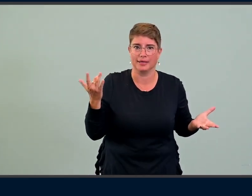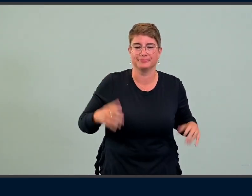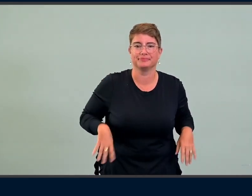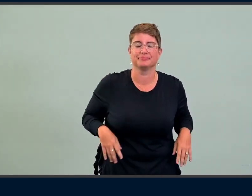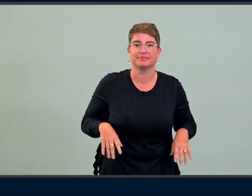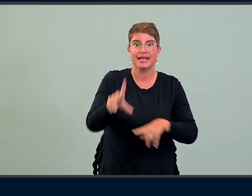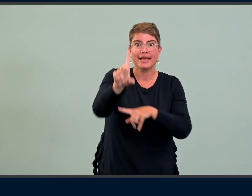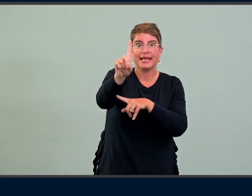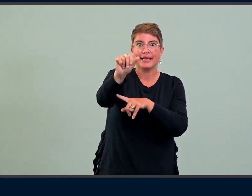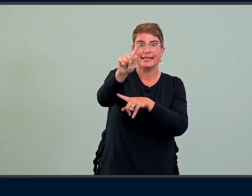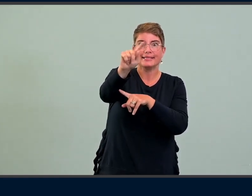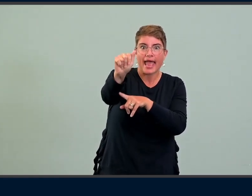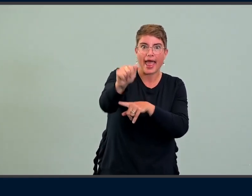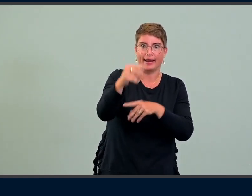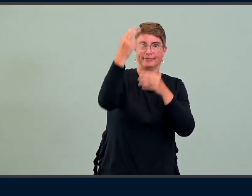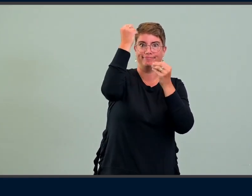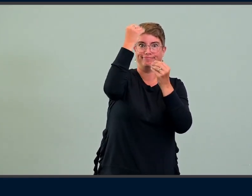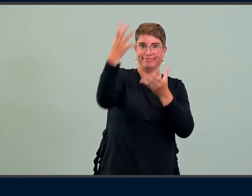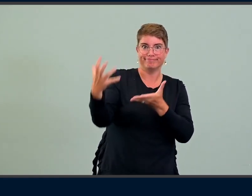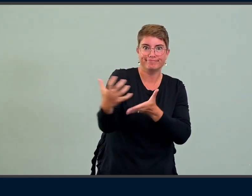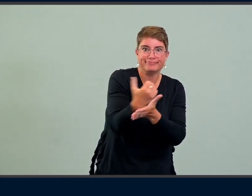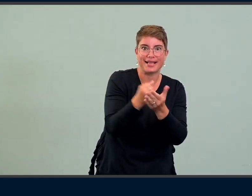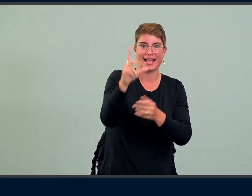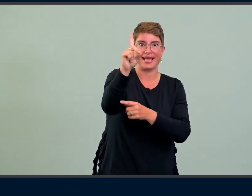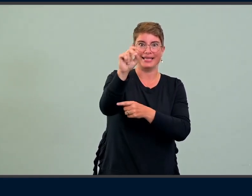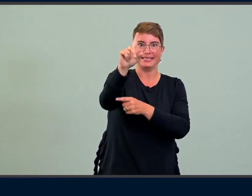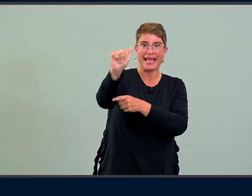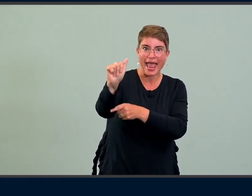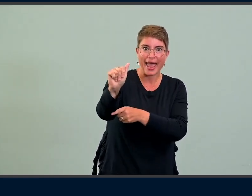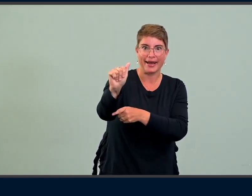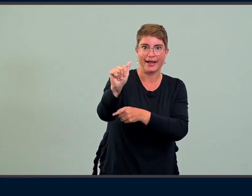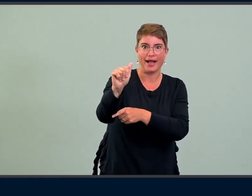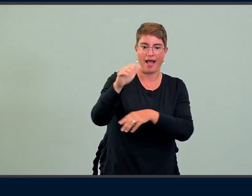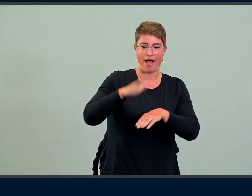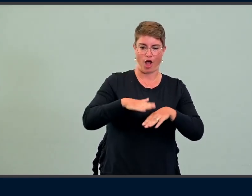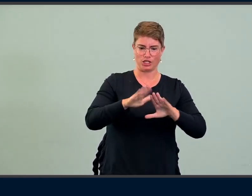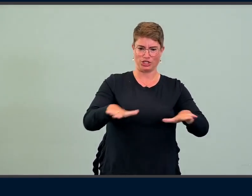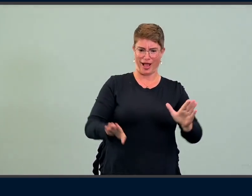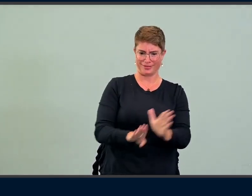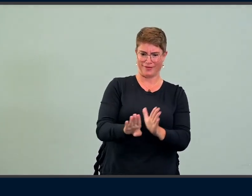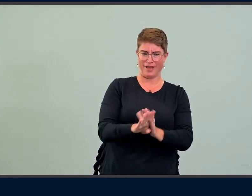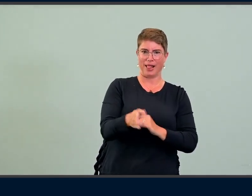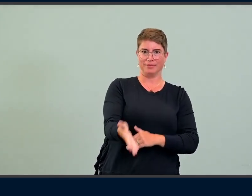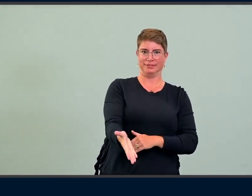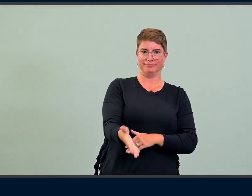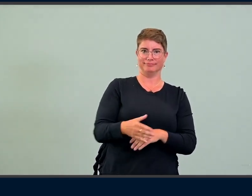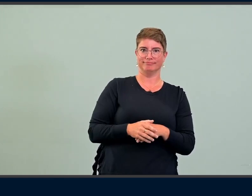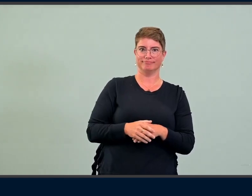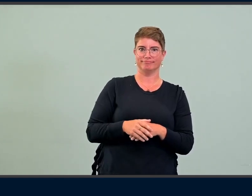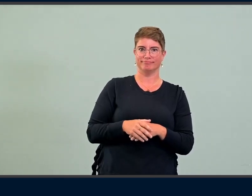REBECCA LOZAR >> Why should you become a certified VCSL evaluator? Data. Data collection is number